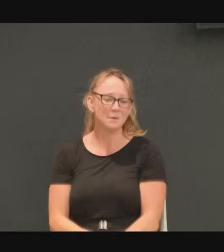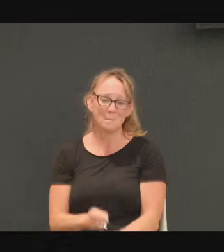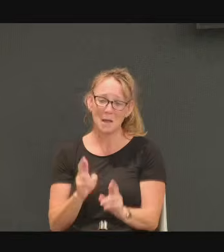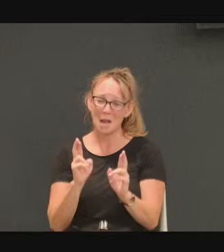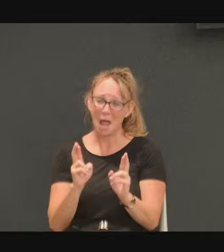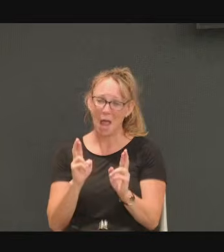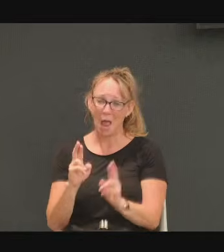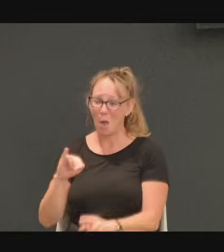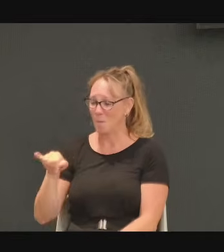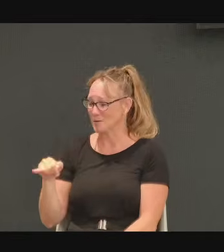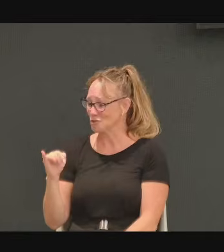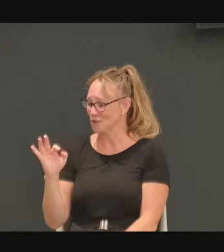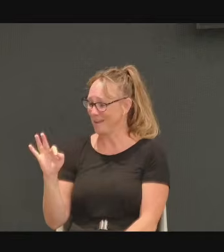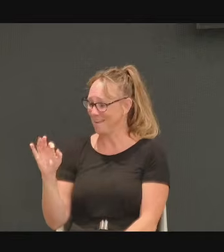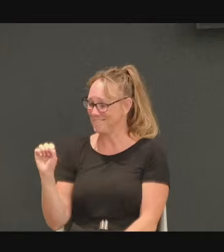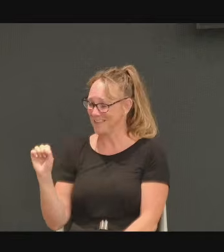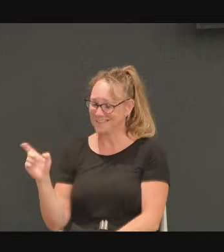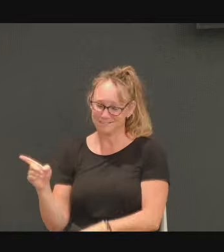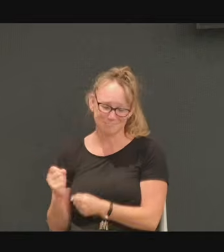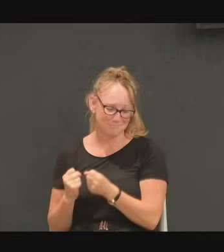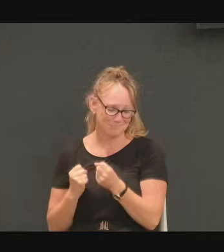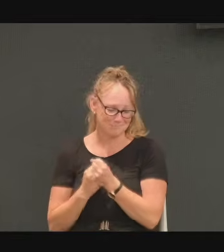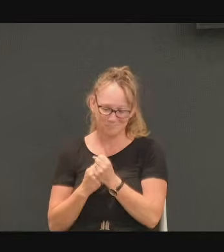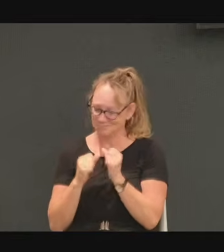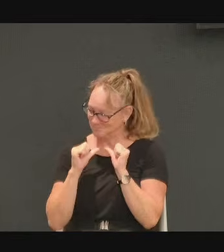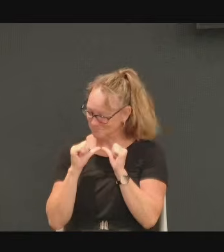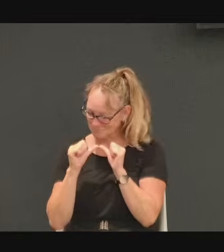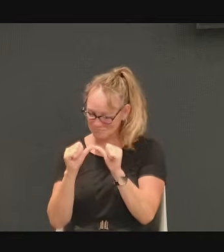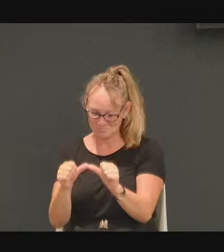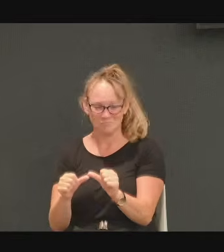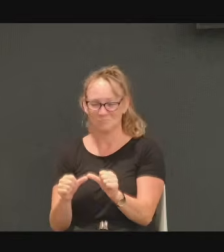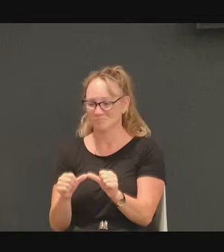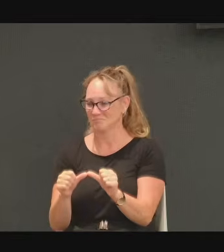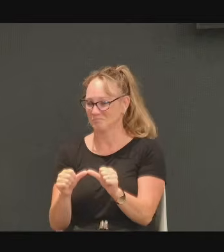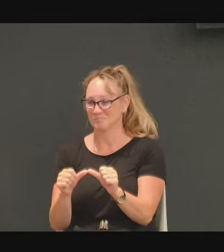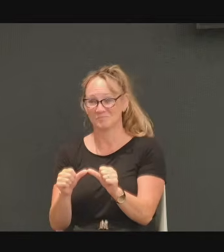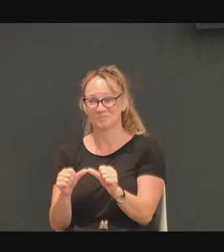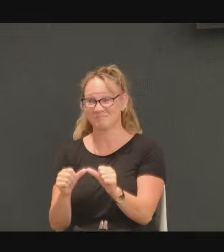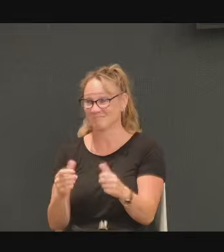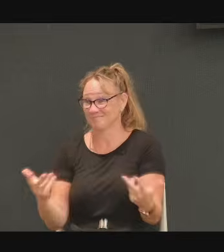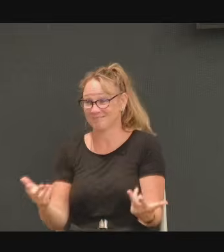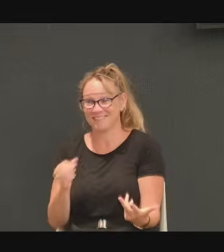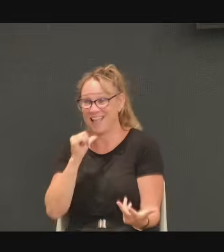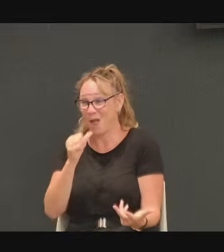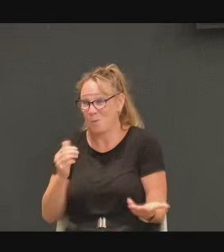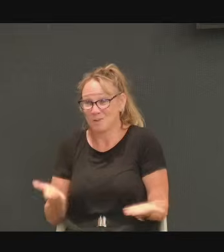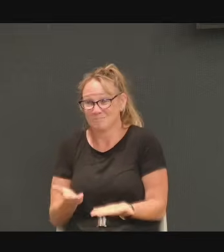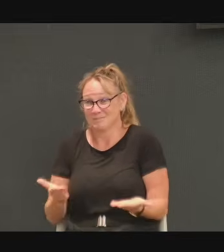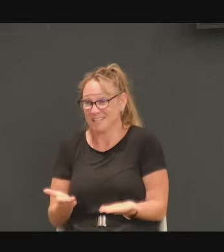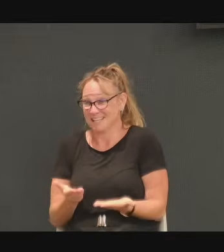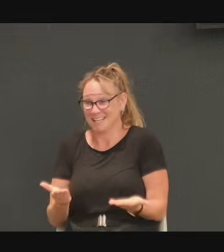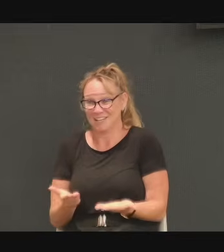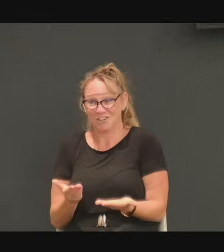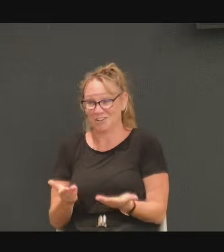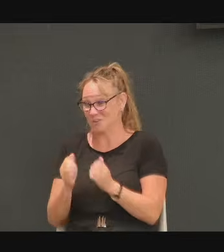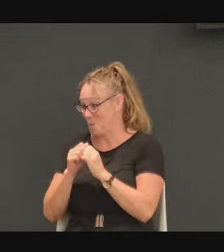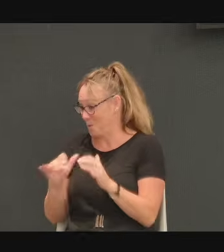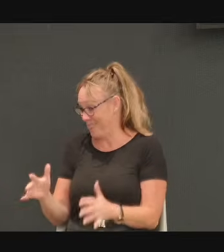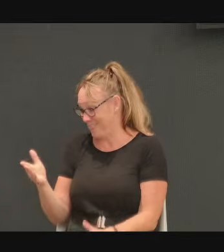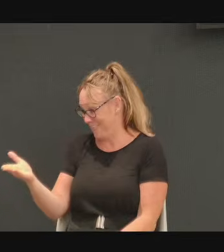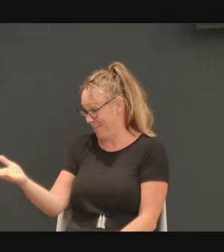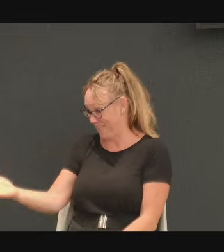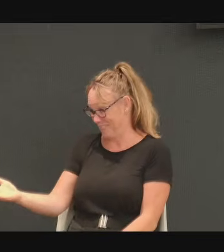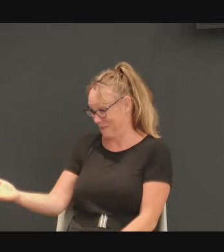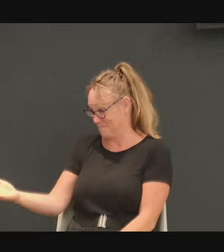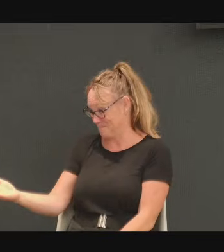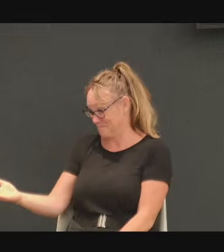in my corner and I would I wouldn't be I wouldn't be where I am today without them. Um, so thank you